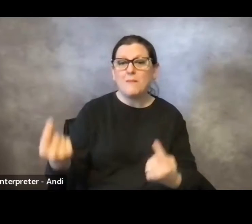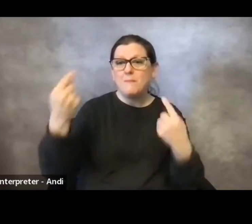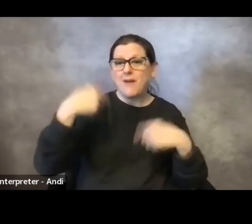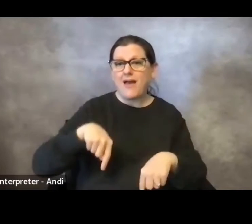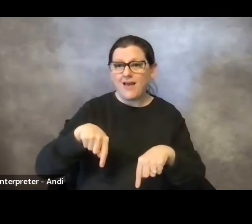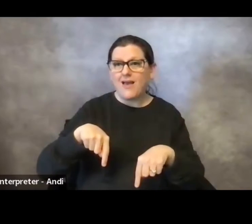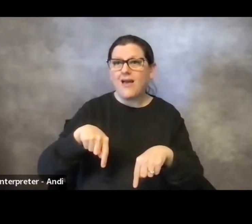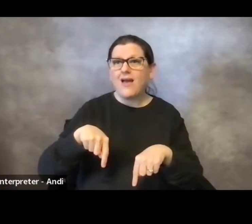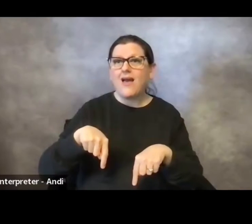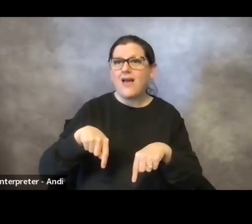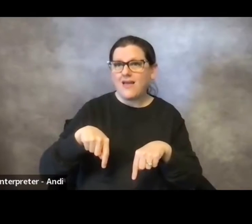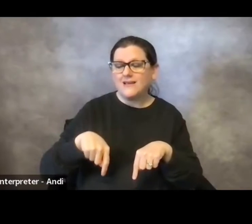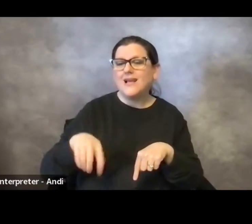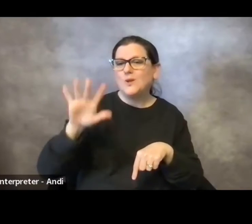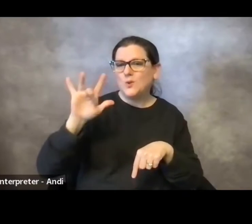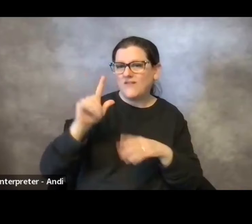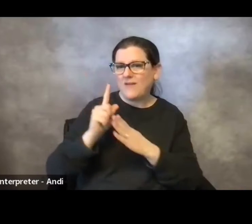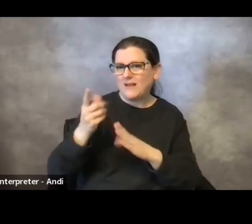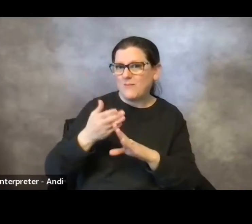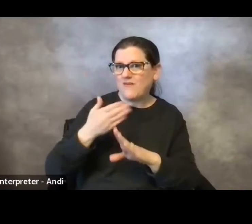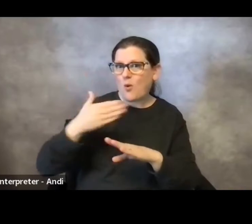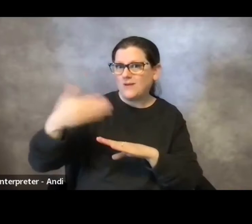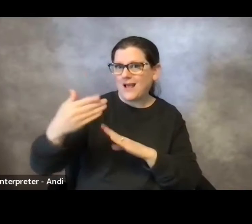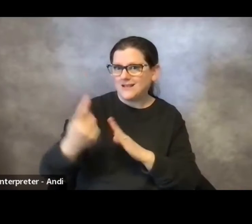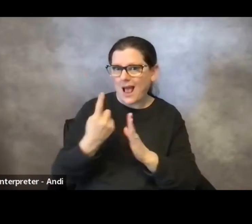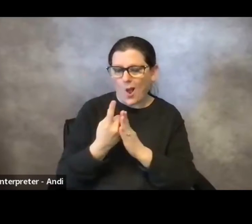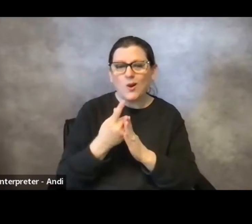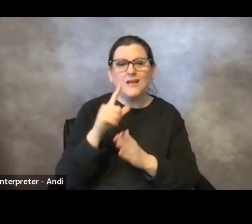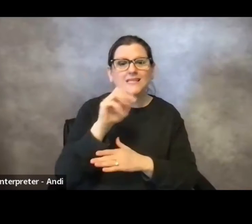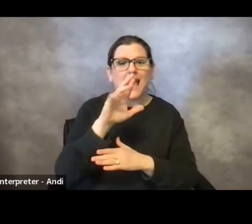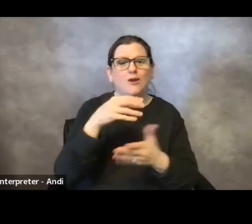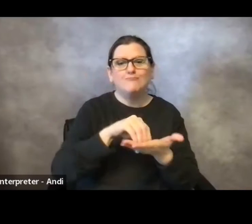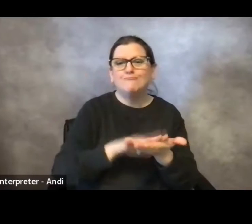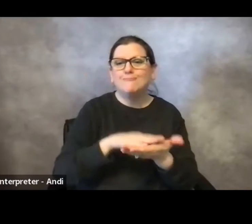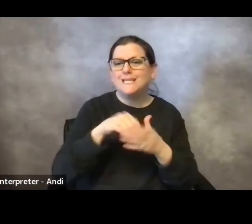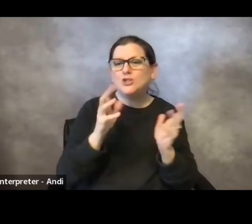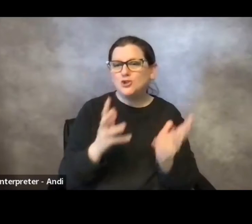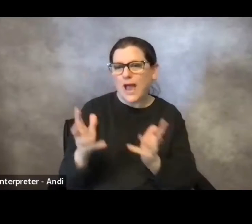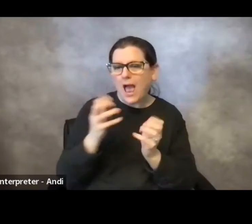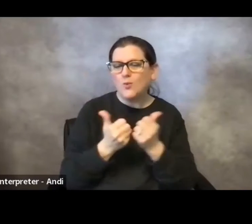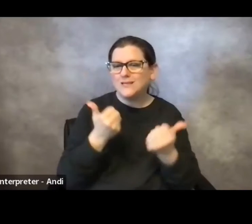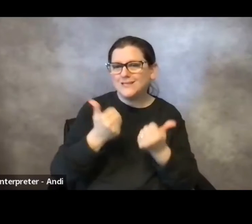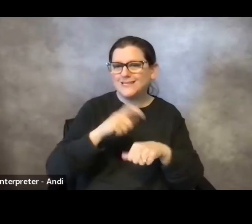minutes before the hour. And Terry put the time zones in the chat. But I know we have someone from Hawaii here. So you'll have